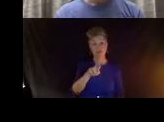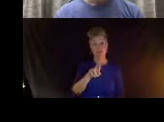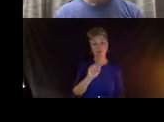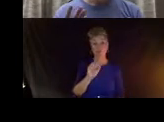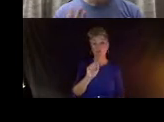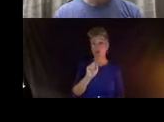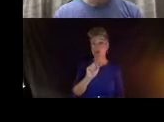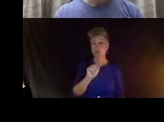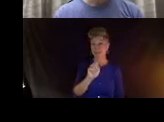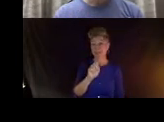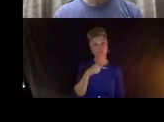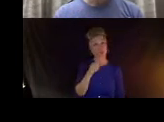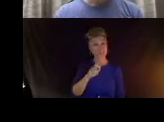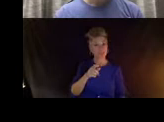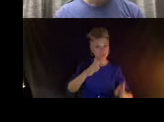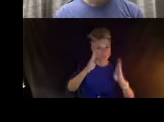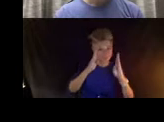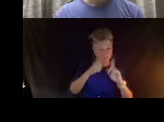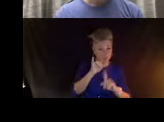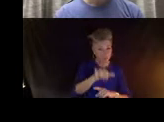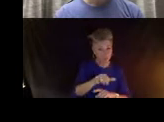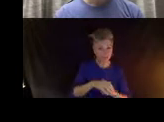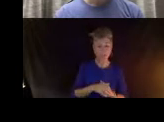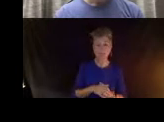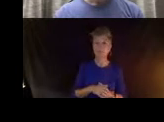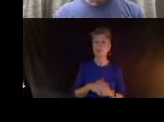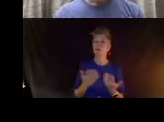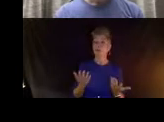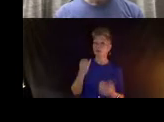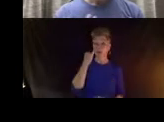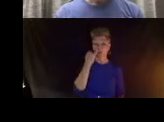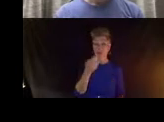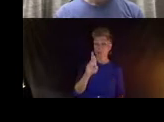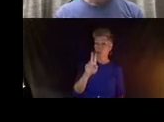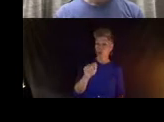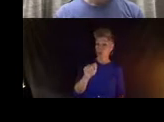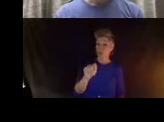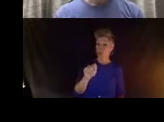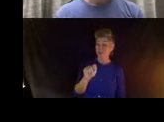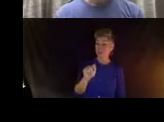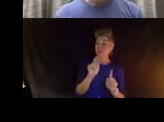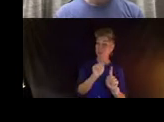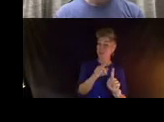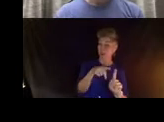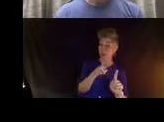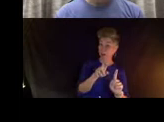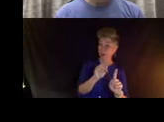And when you have hormone replacement therapy on board, the prostate for example, does actually respond